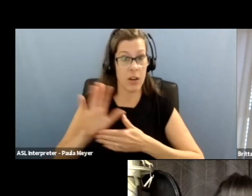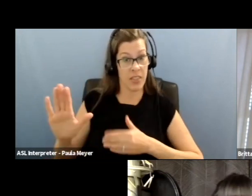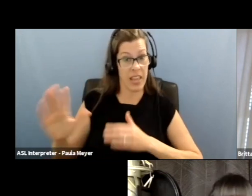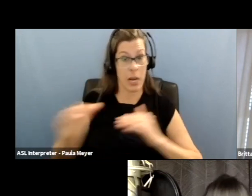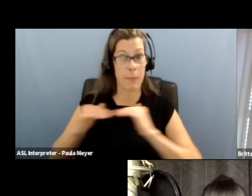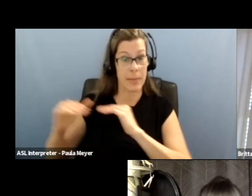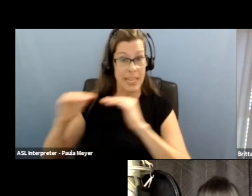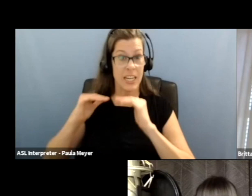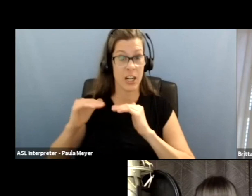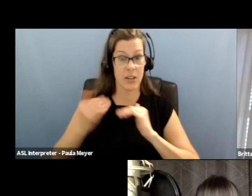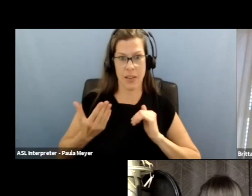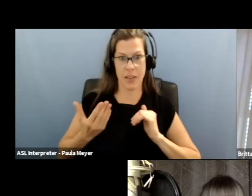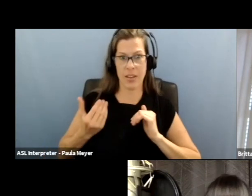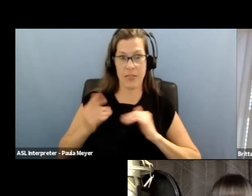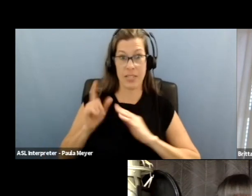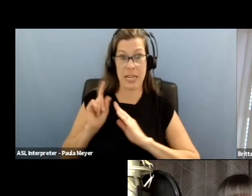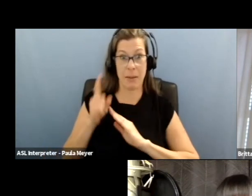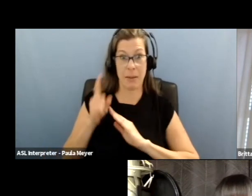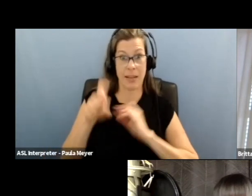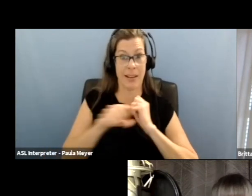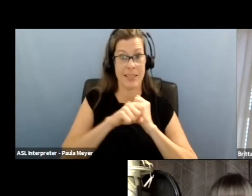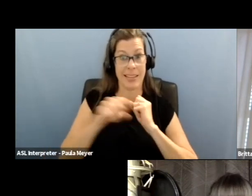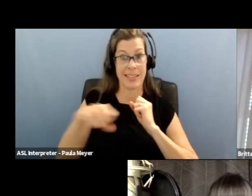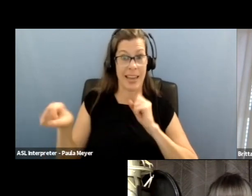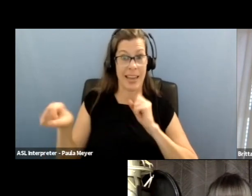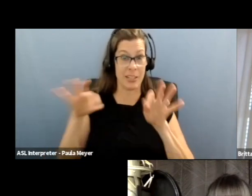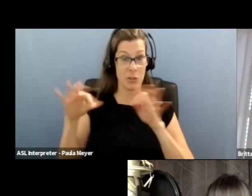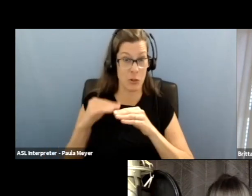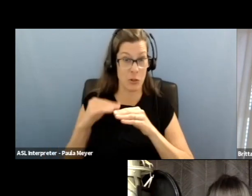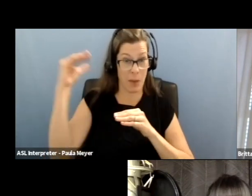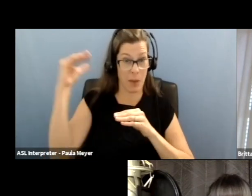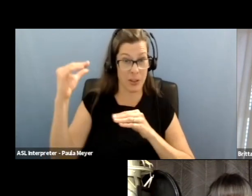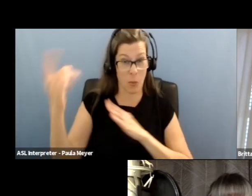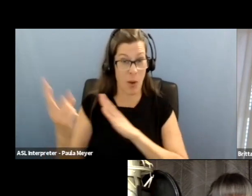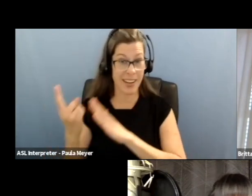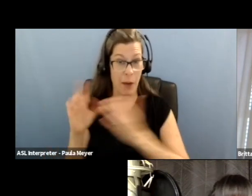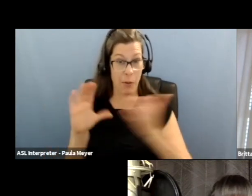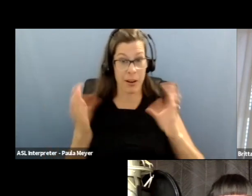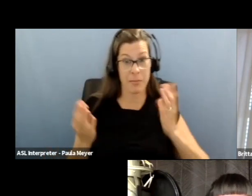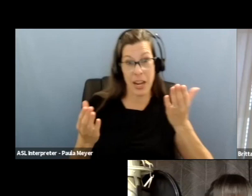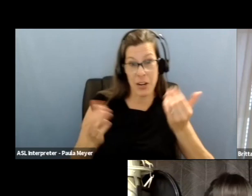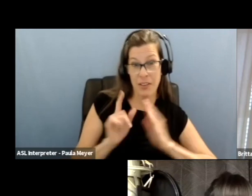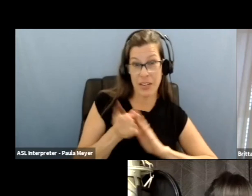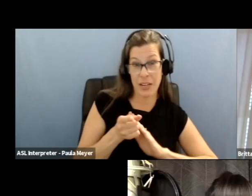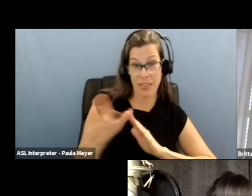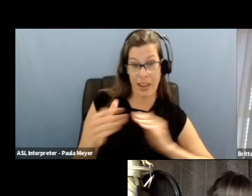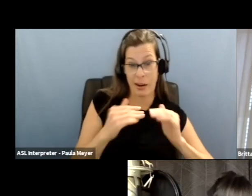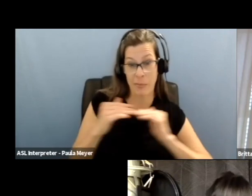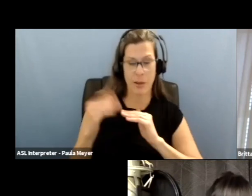because of all of the extended description? So you really do need to keep that in mind. Why is the extended description necessary?